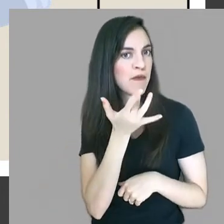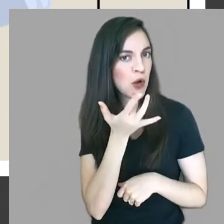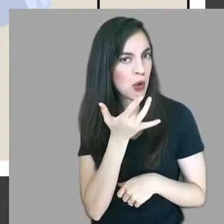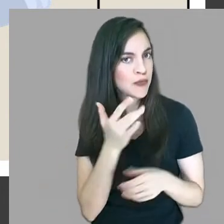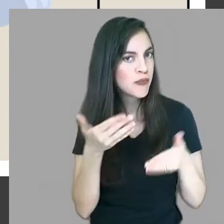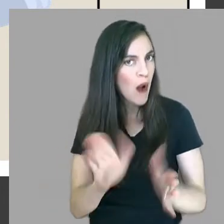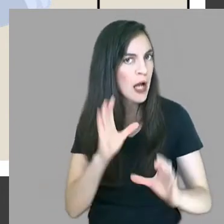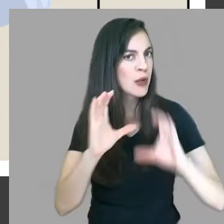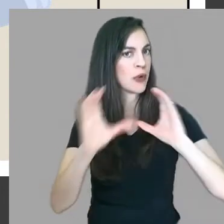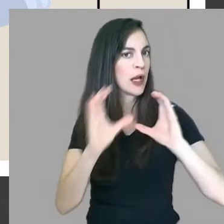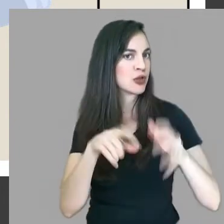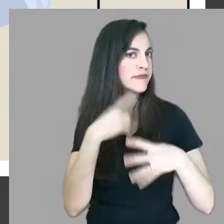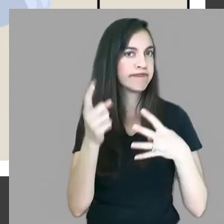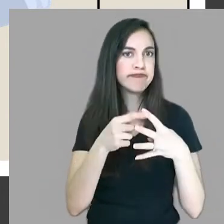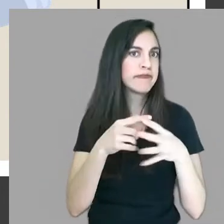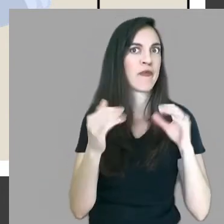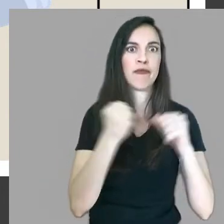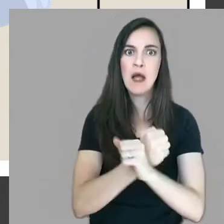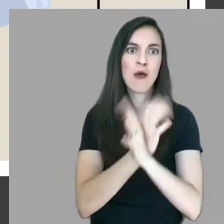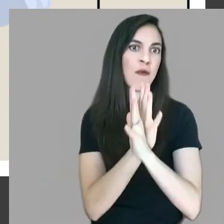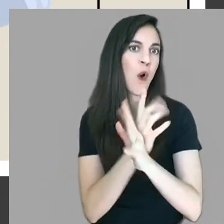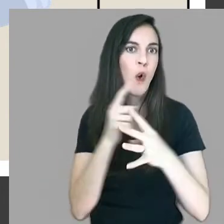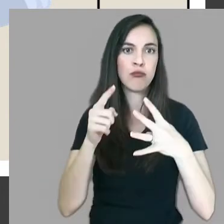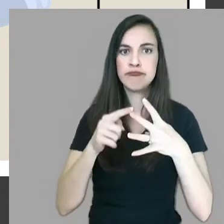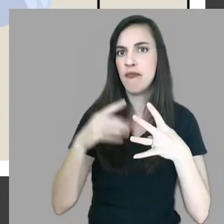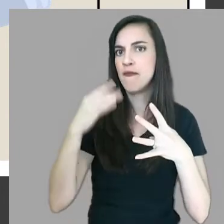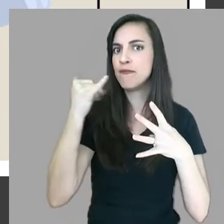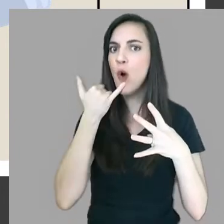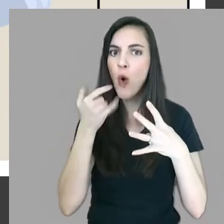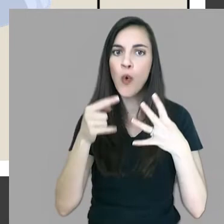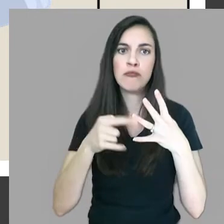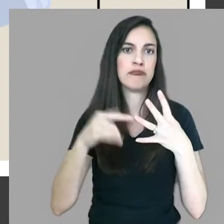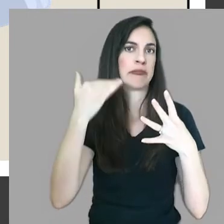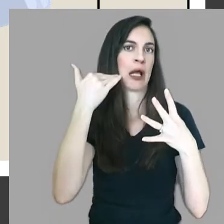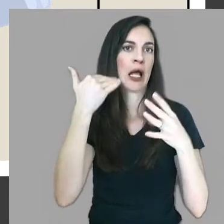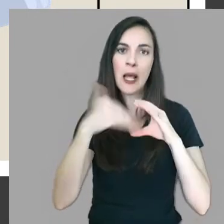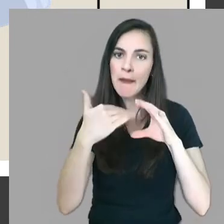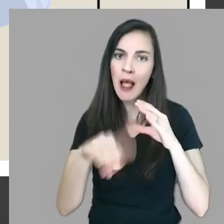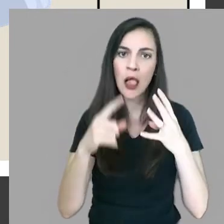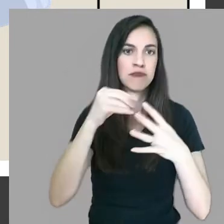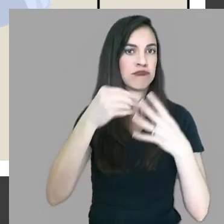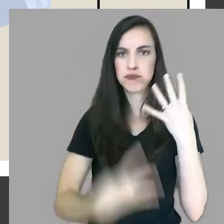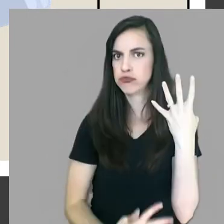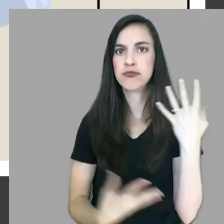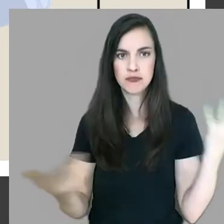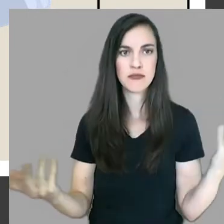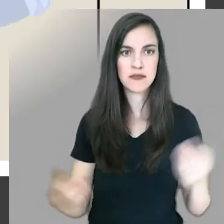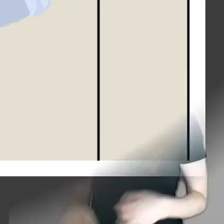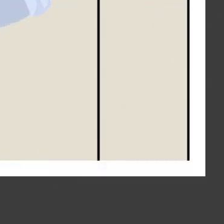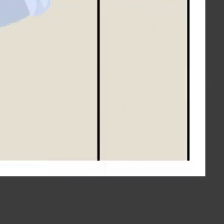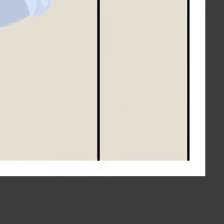their preferred ways to communicate whether that be videophone, phone, email, or other means.